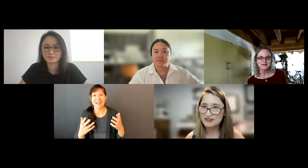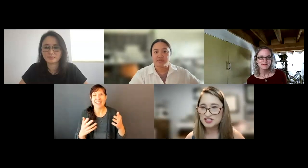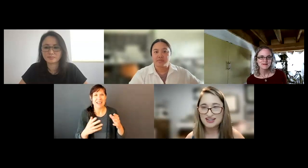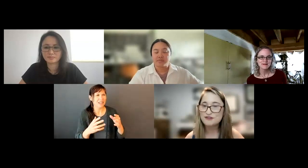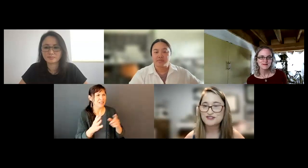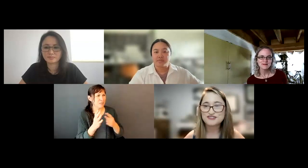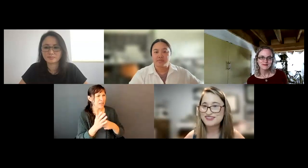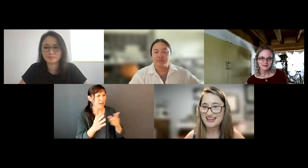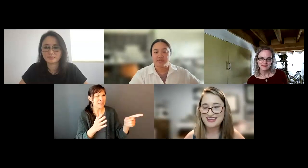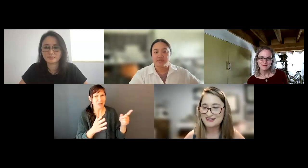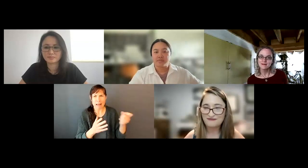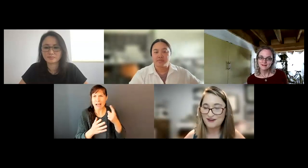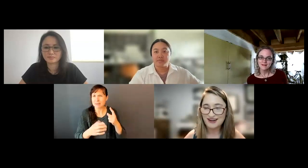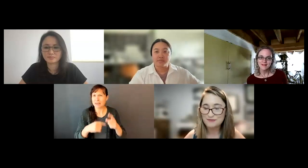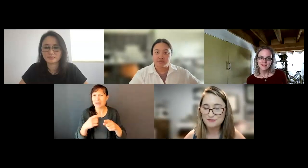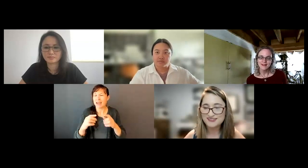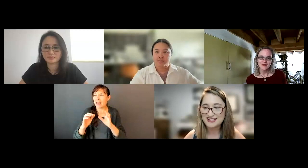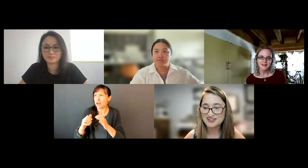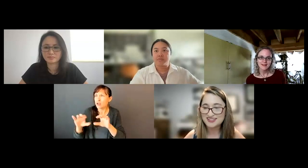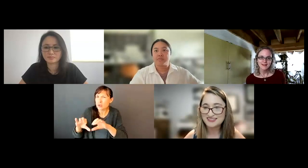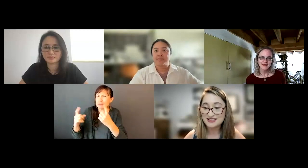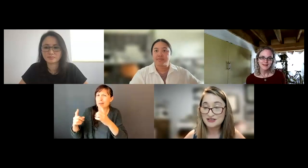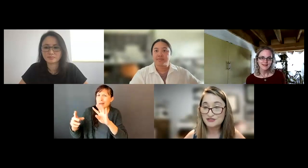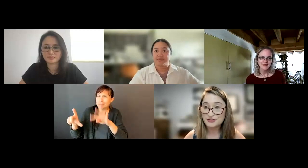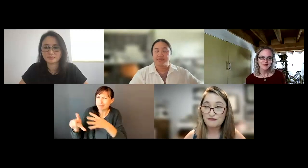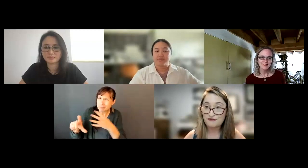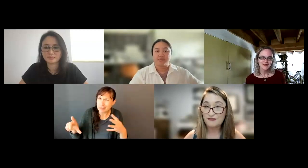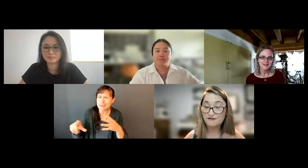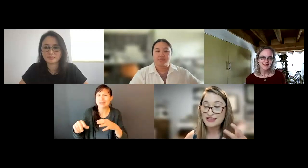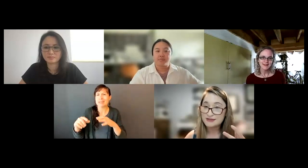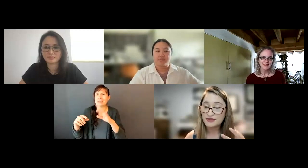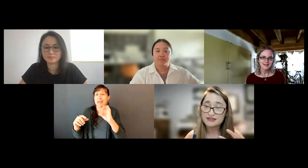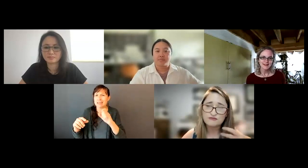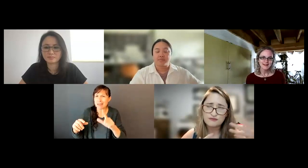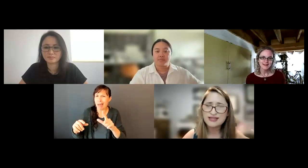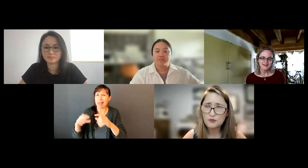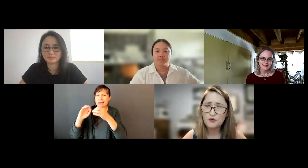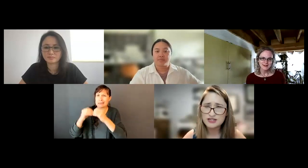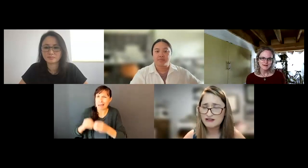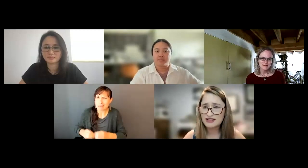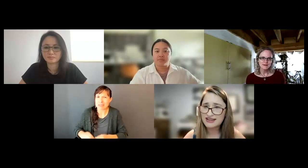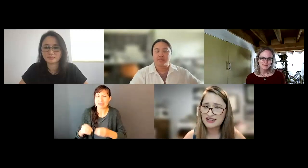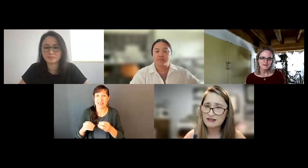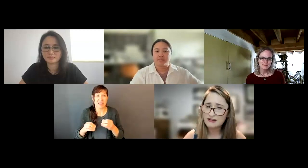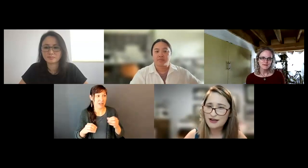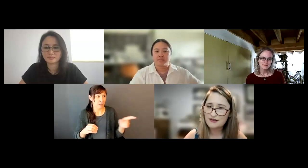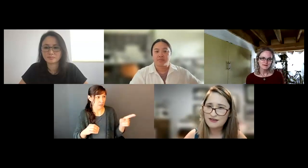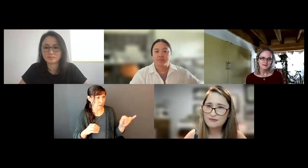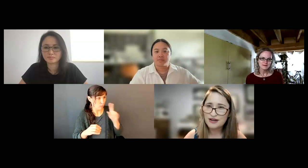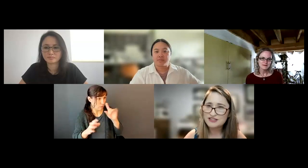and crunching numbers and figuring out percentages. So if that's something that's really important to a client, I'll offer it.